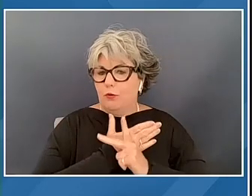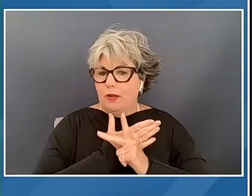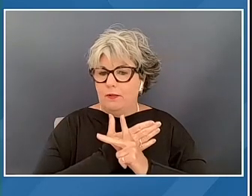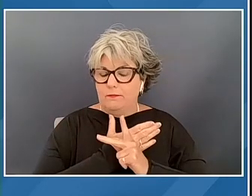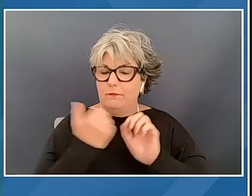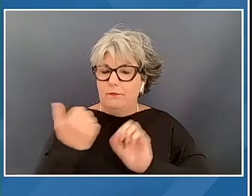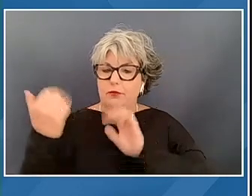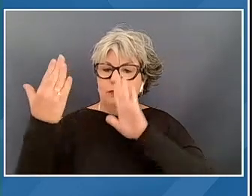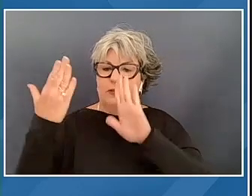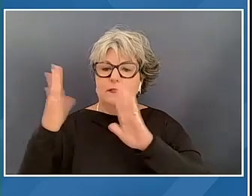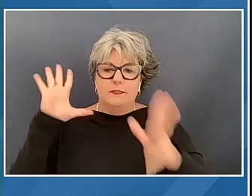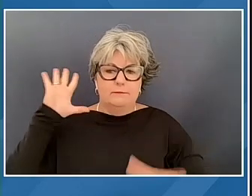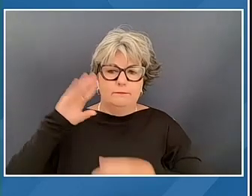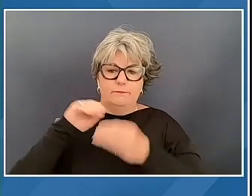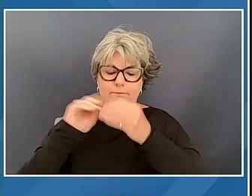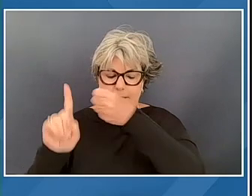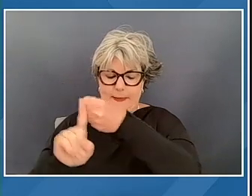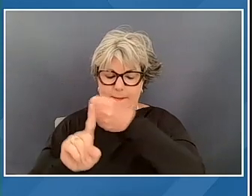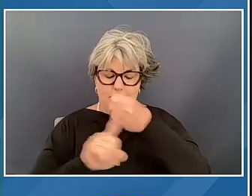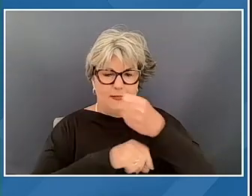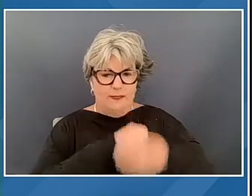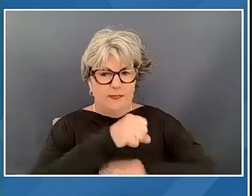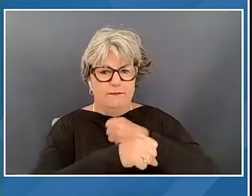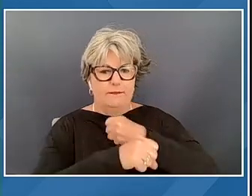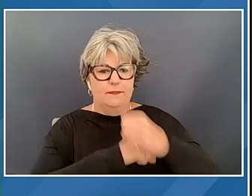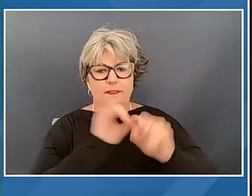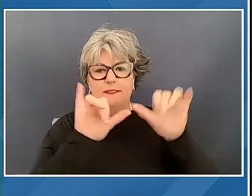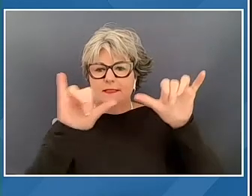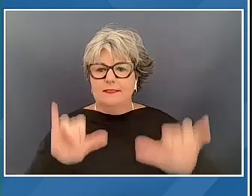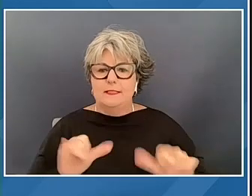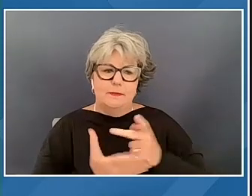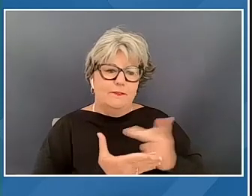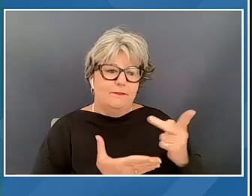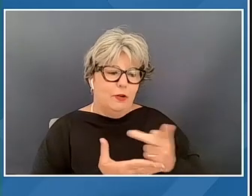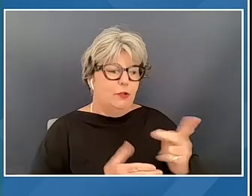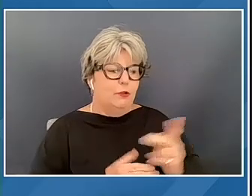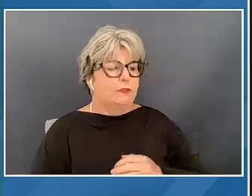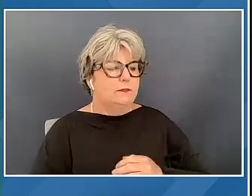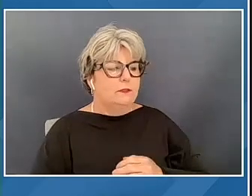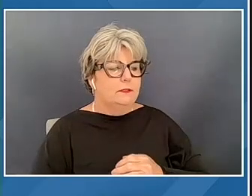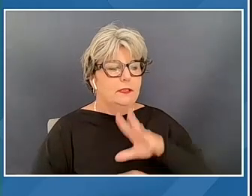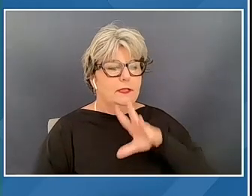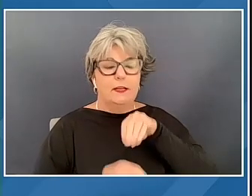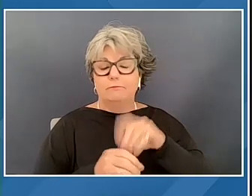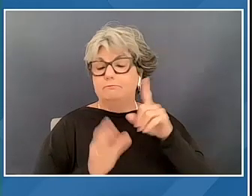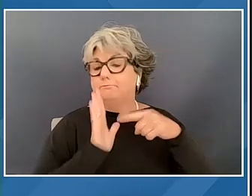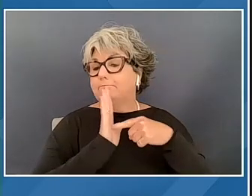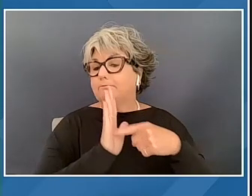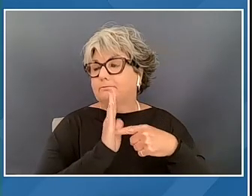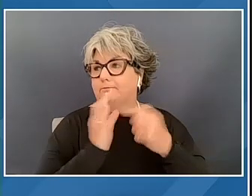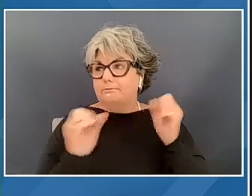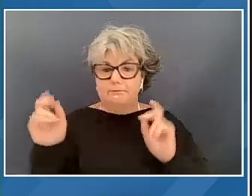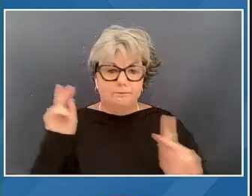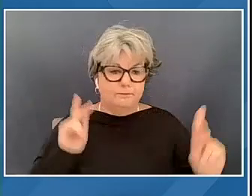impact of years of systemic failures, including, for example, that a lot of people weren't covered by the one-time